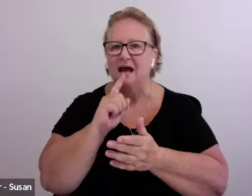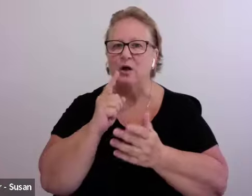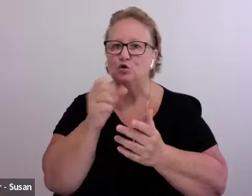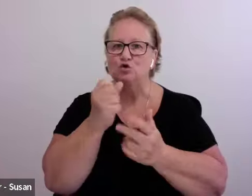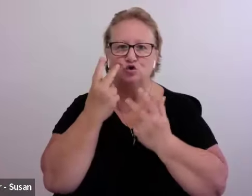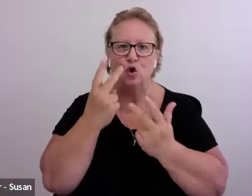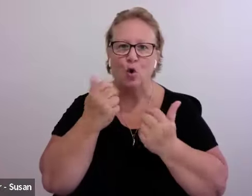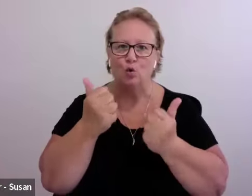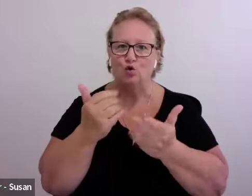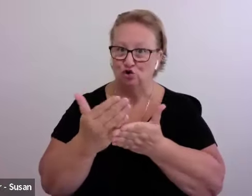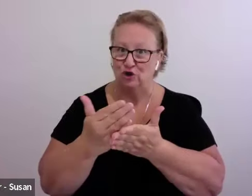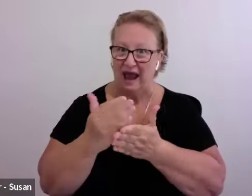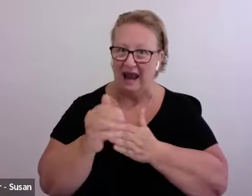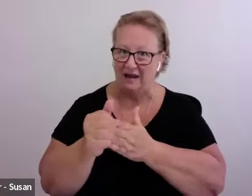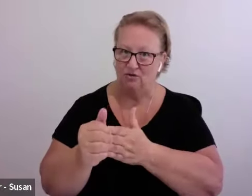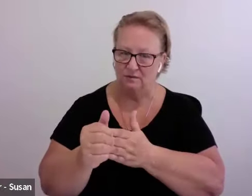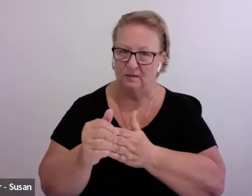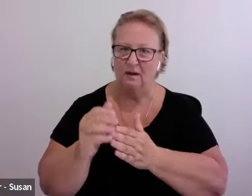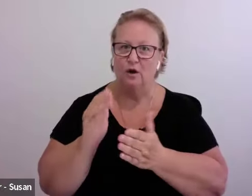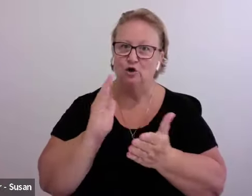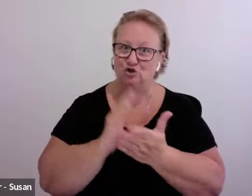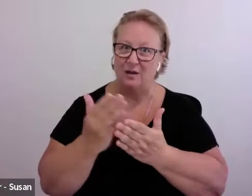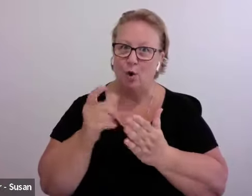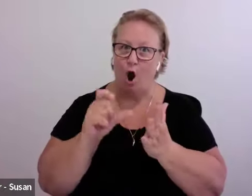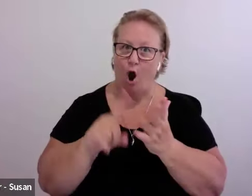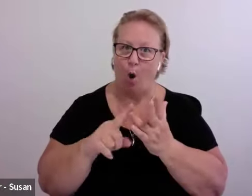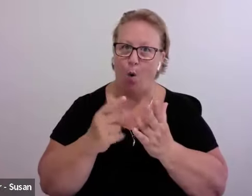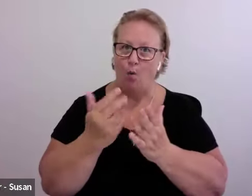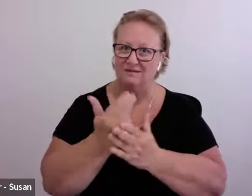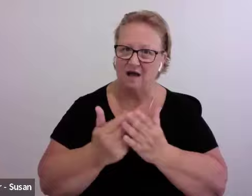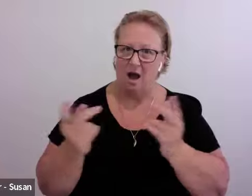research with consultation added later. Strong